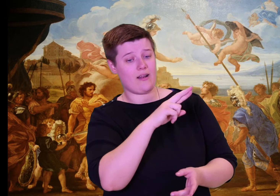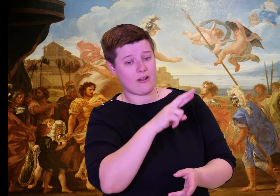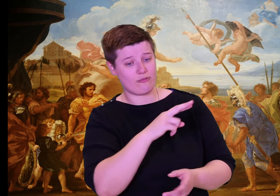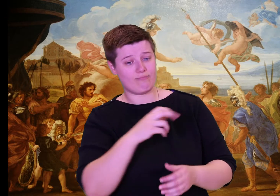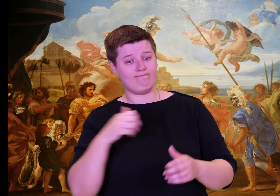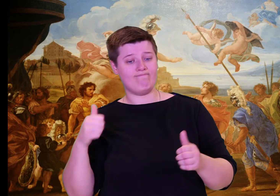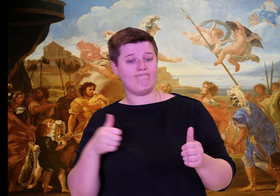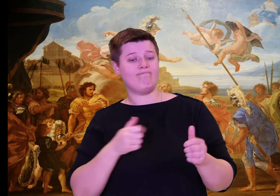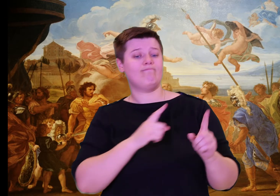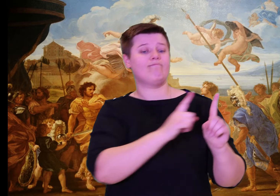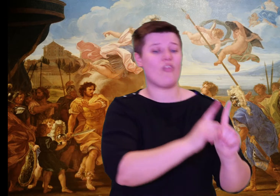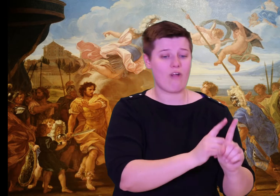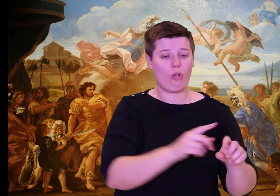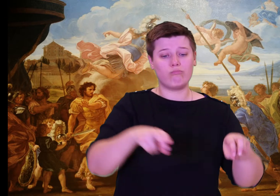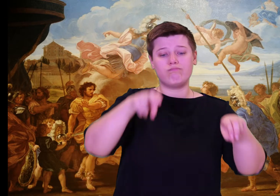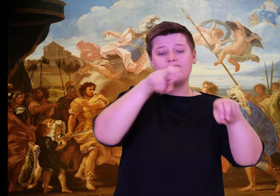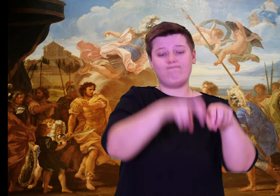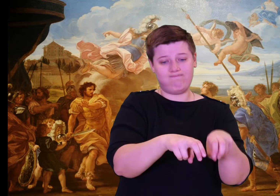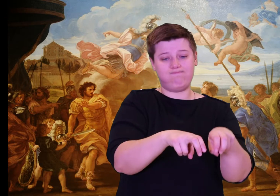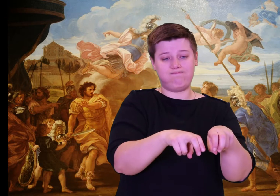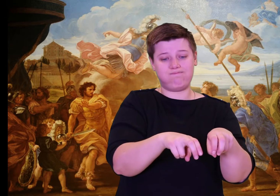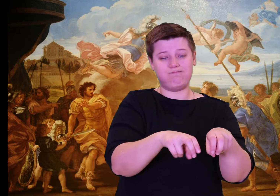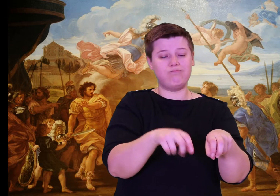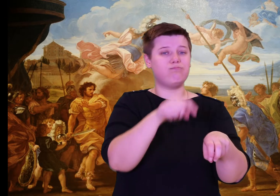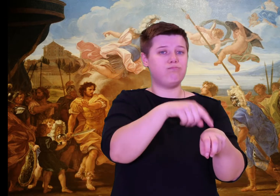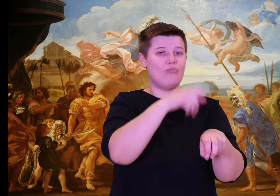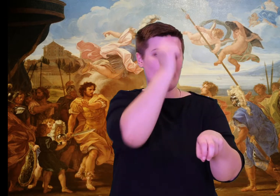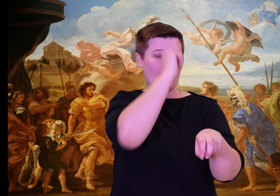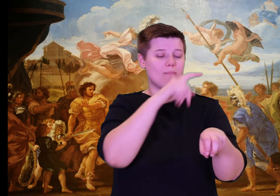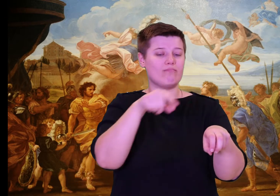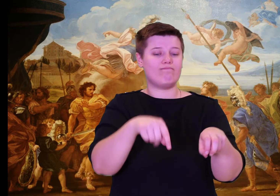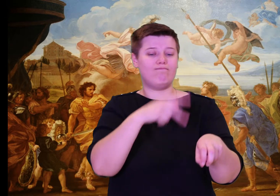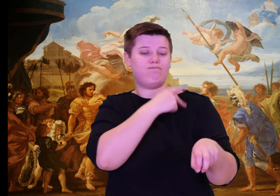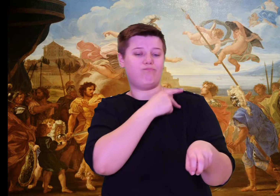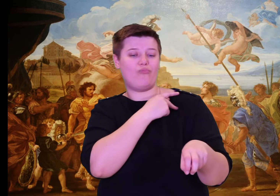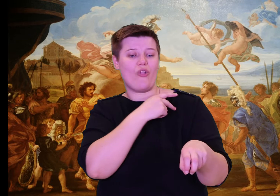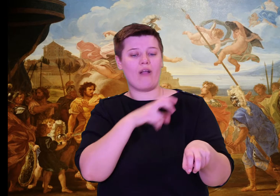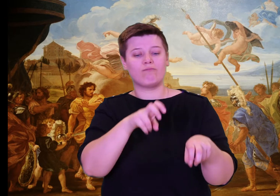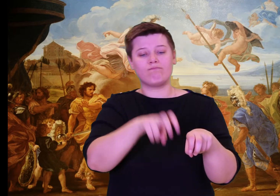horses with fine manes and yoke them to the carriage, so our guest may start his